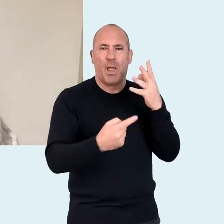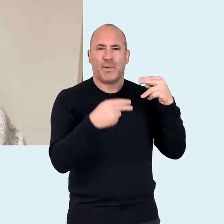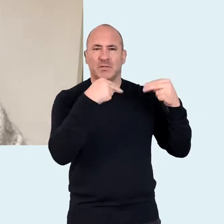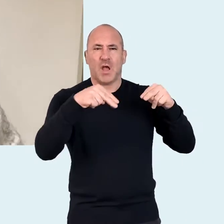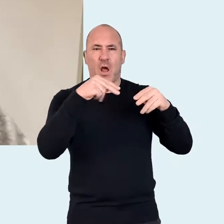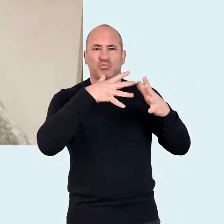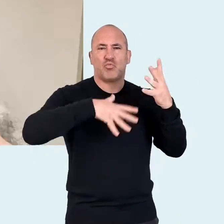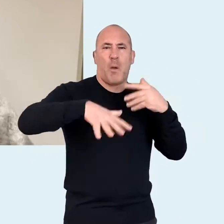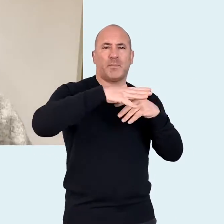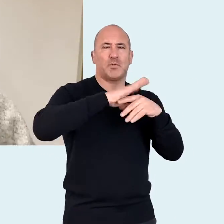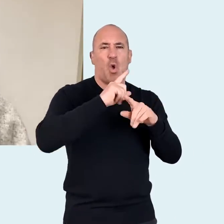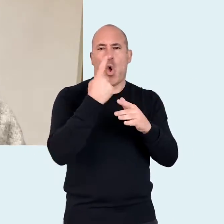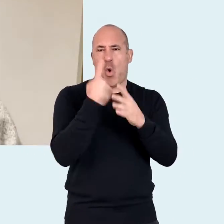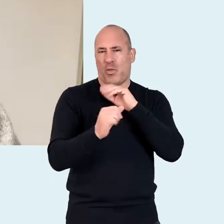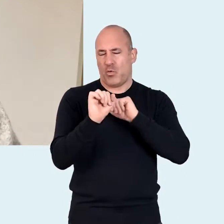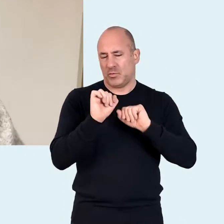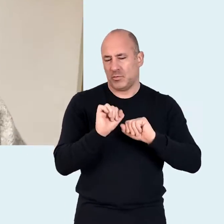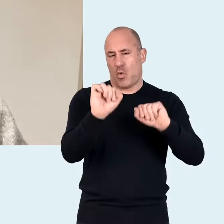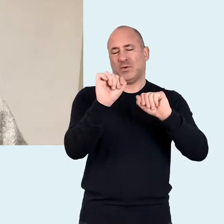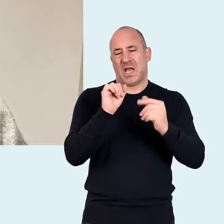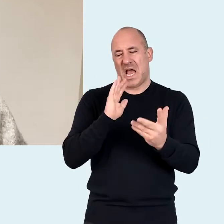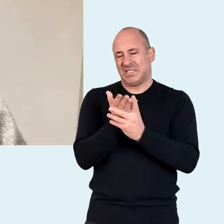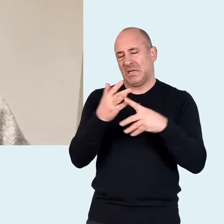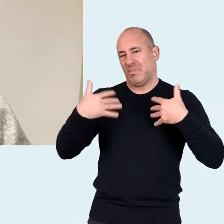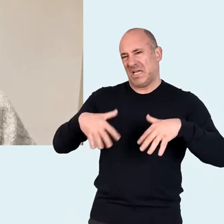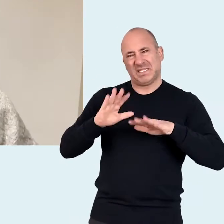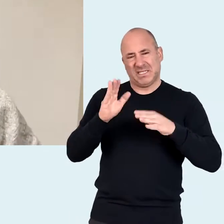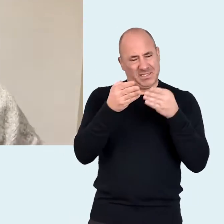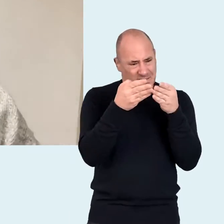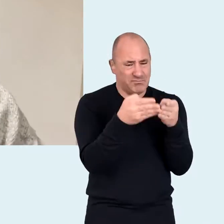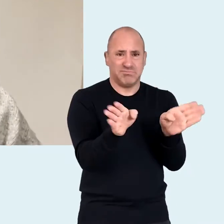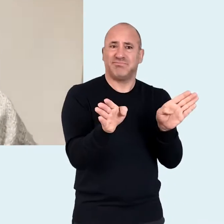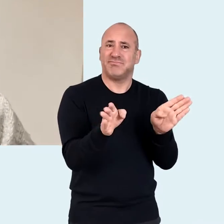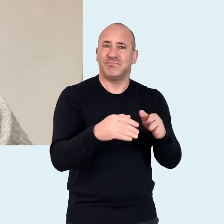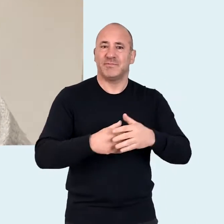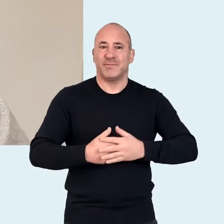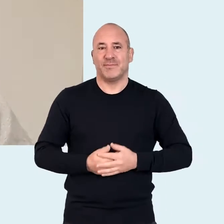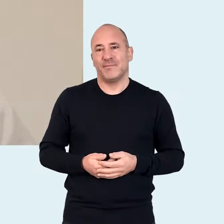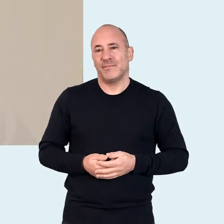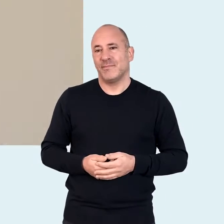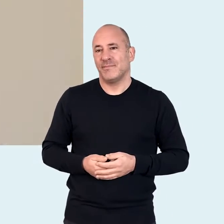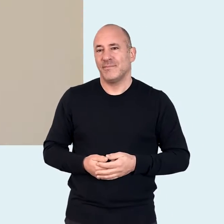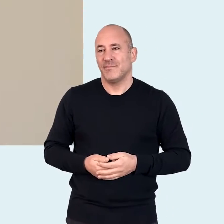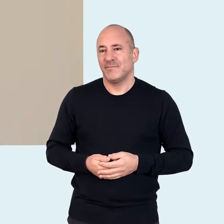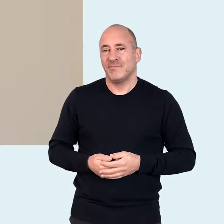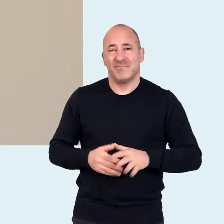wider disabled dance community and not just support your own access needs.